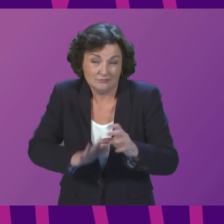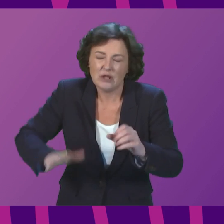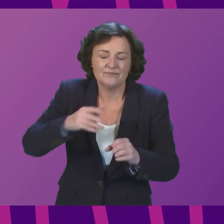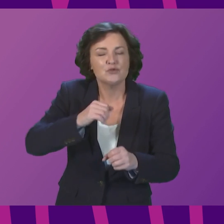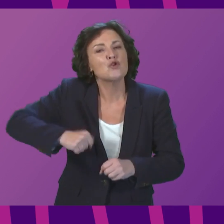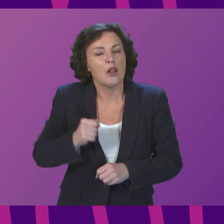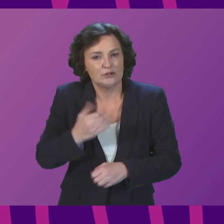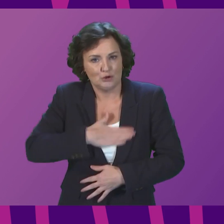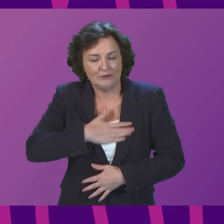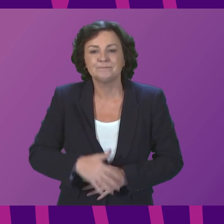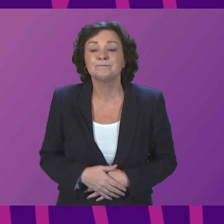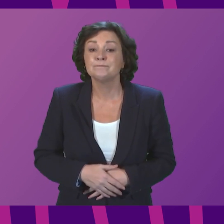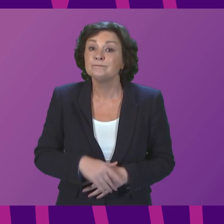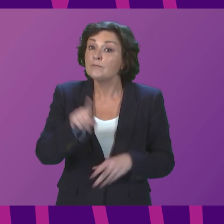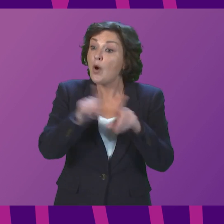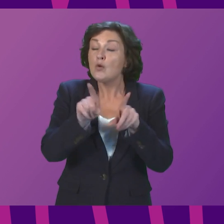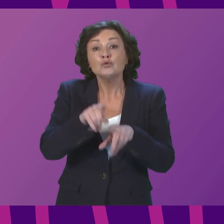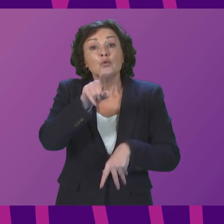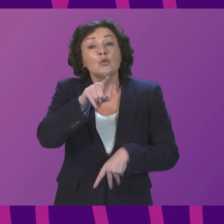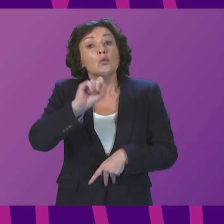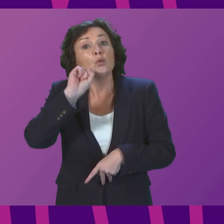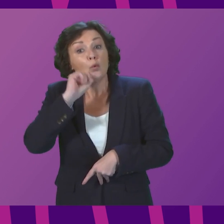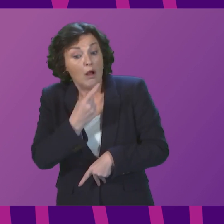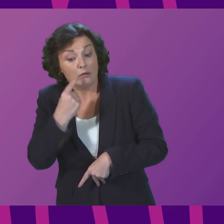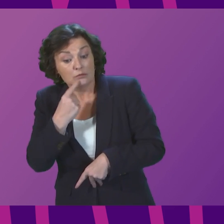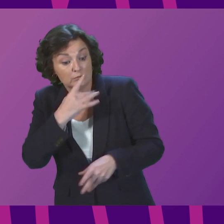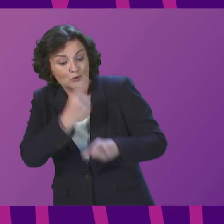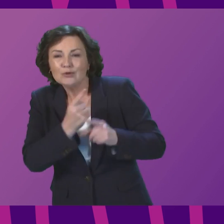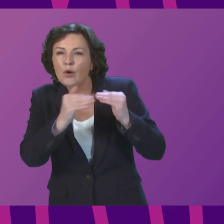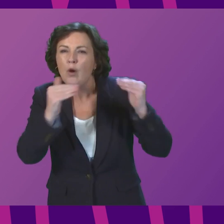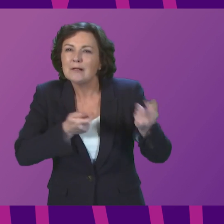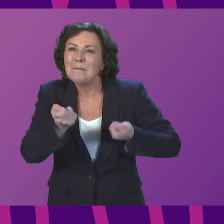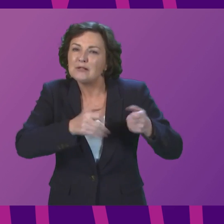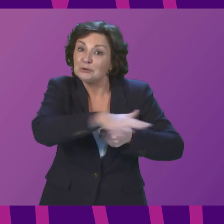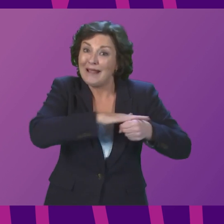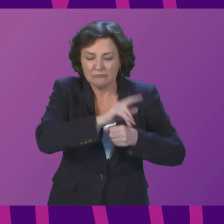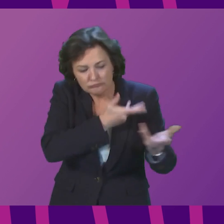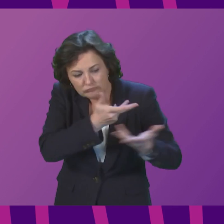Bearsden air quality management area, should that be forthcoming, before making any final decision.